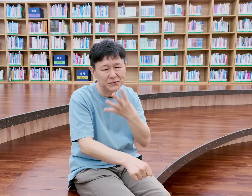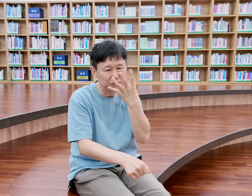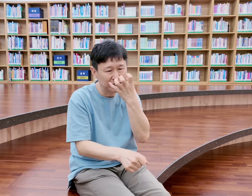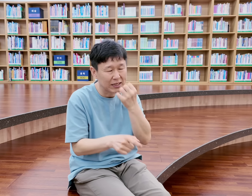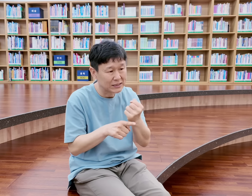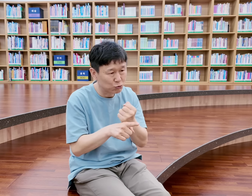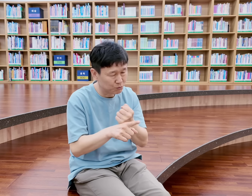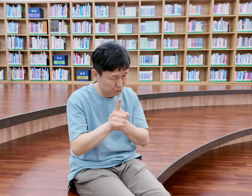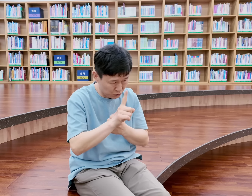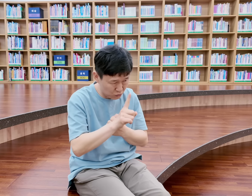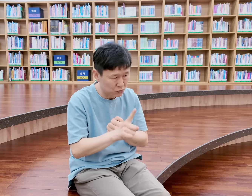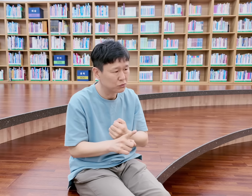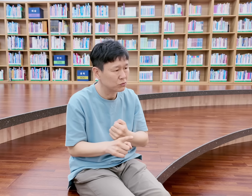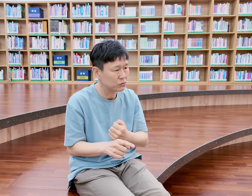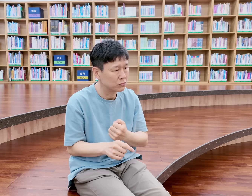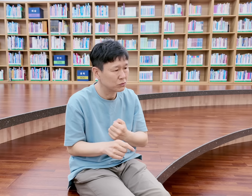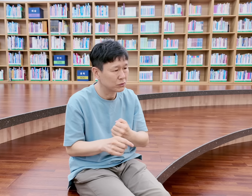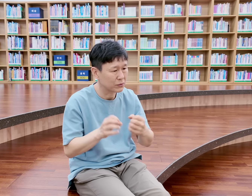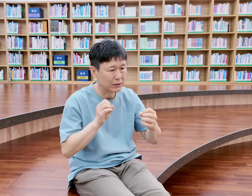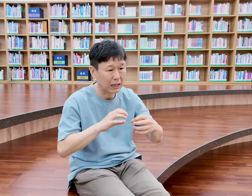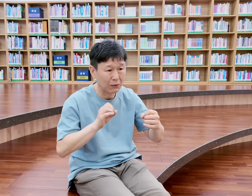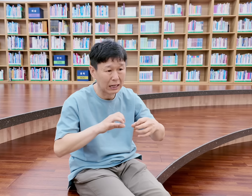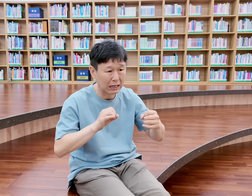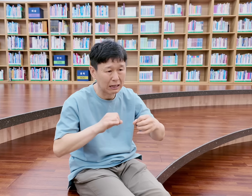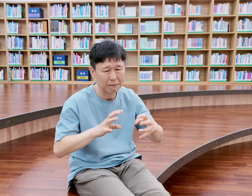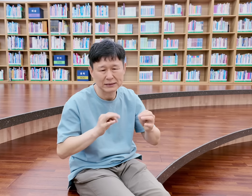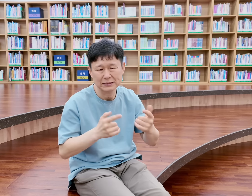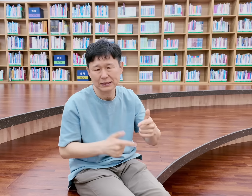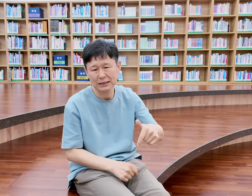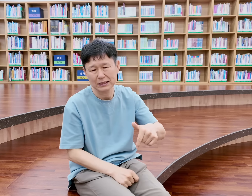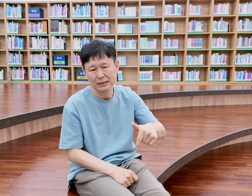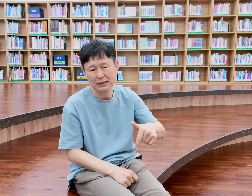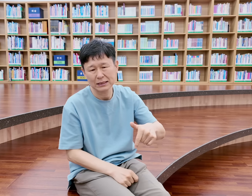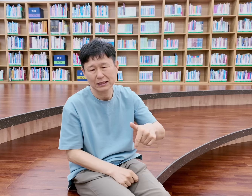There isn't much conversation here, so